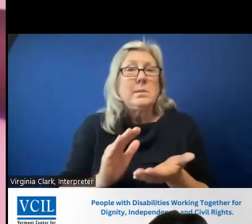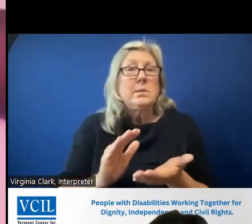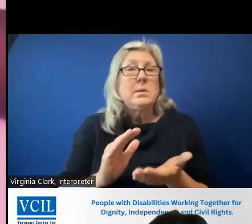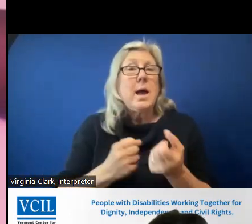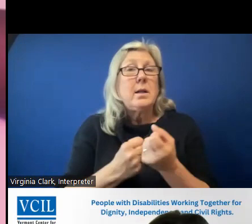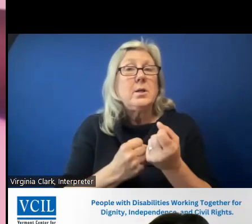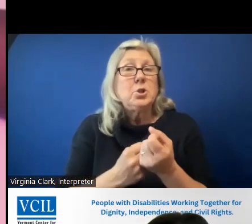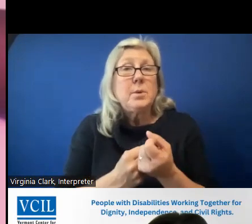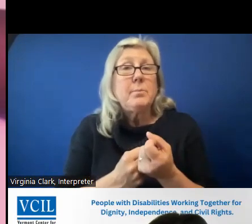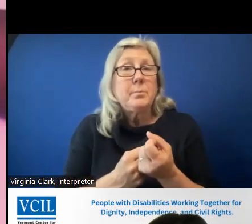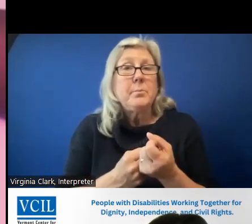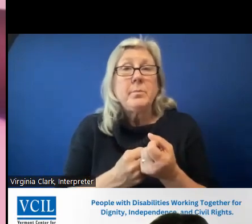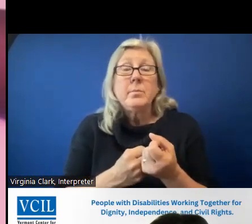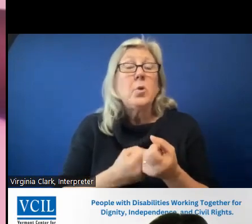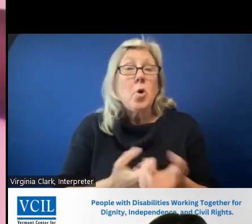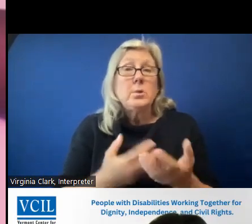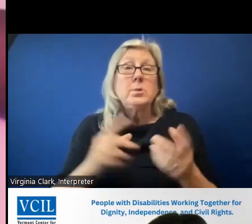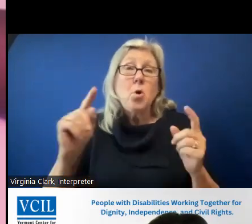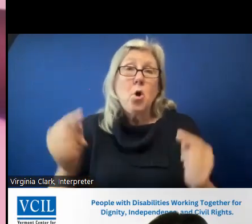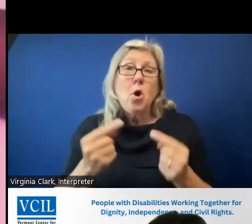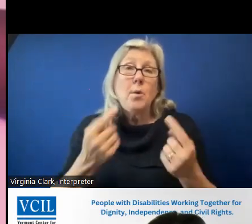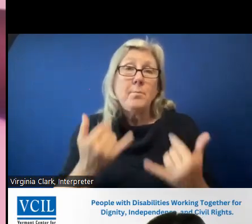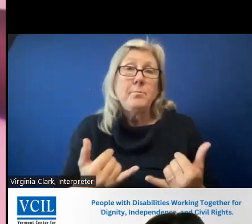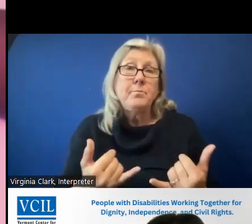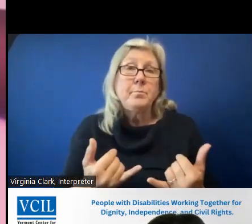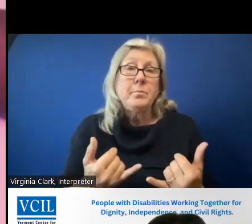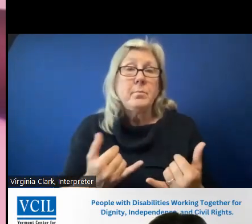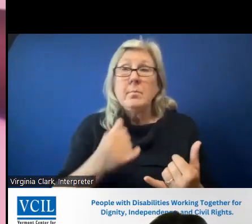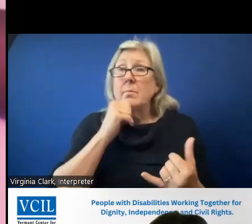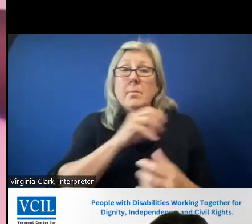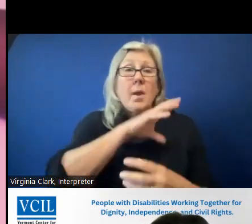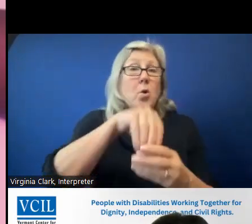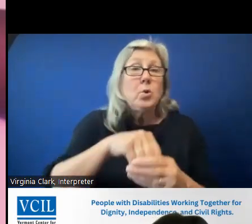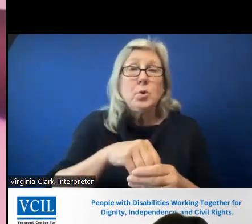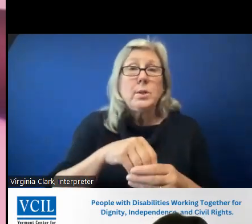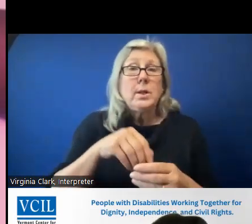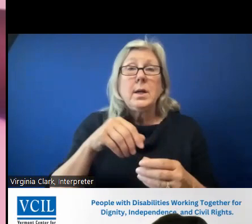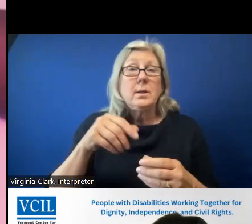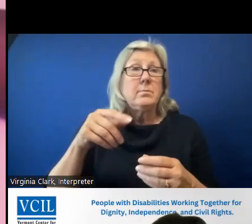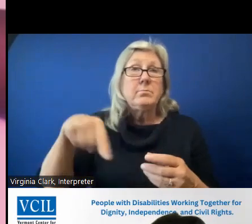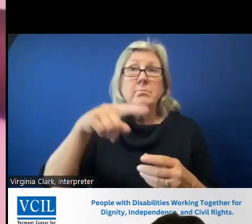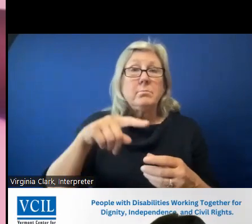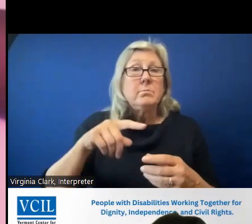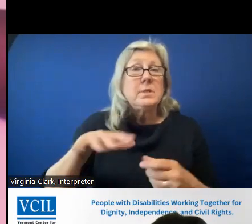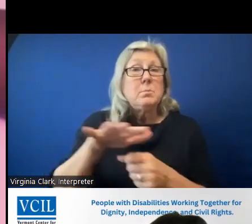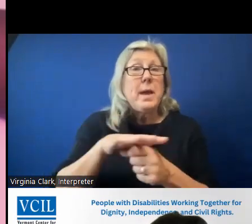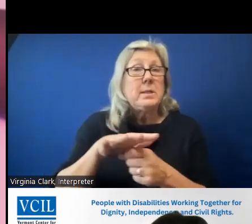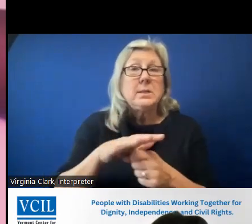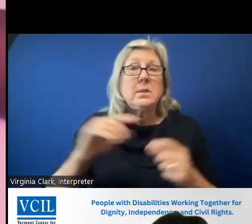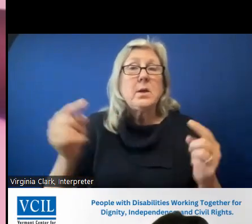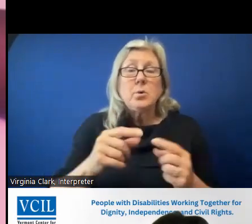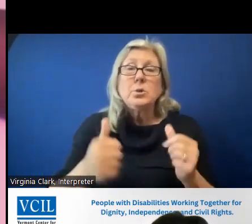harm. While lack of inclusion within these spaces hurts the most. We need to go to the